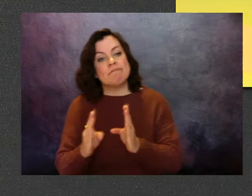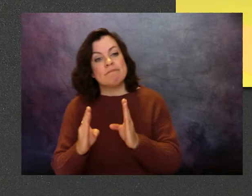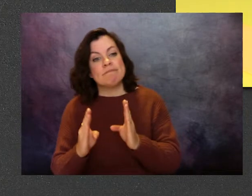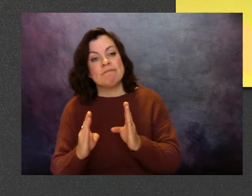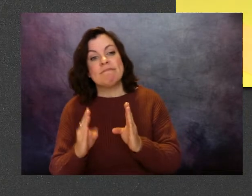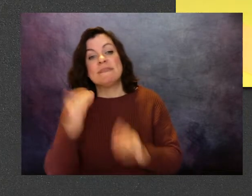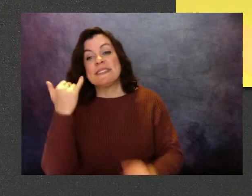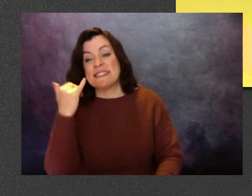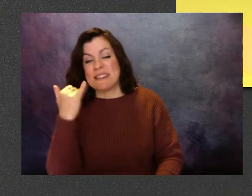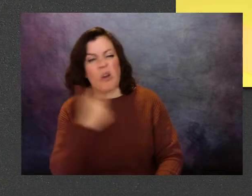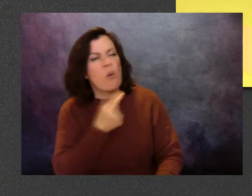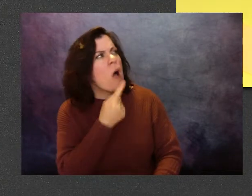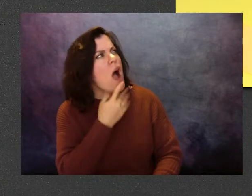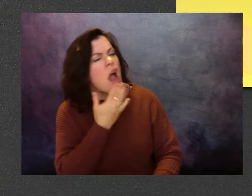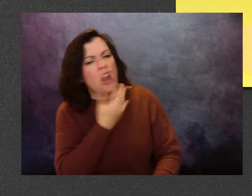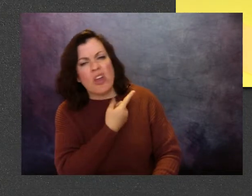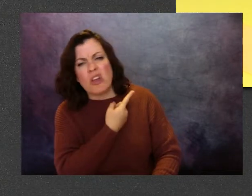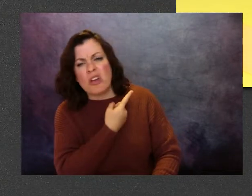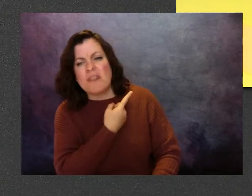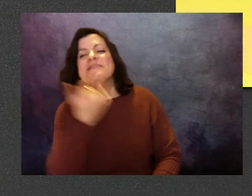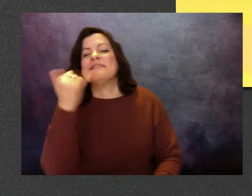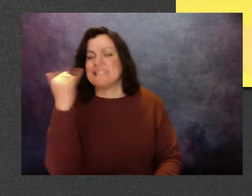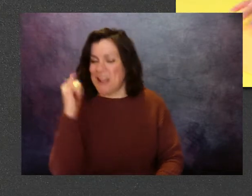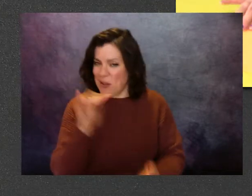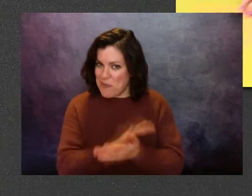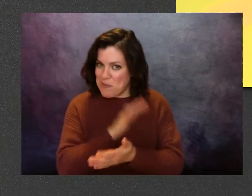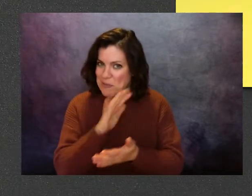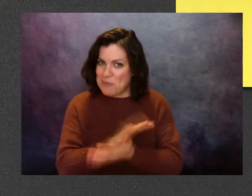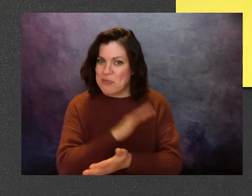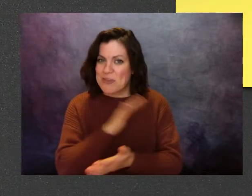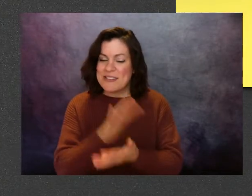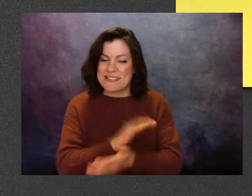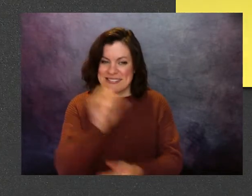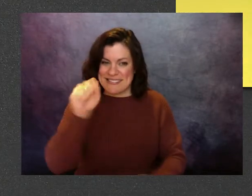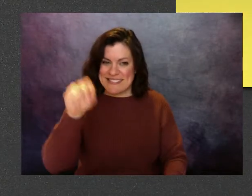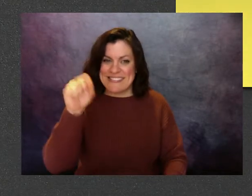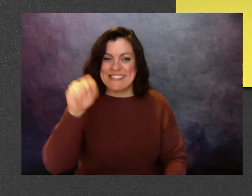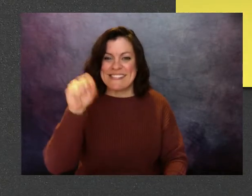What color is this? A yellow piece of paper and